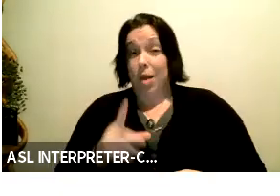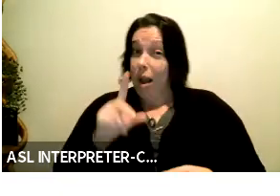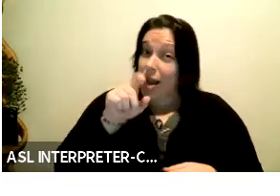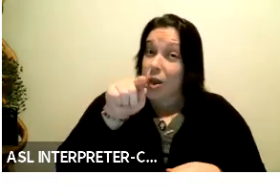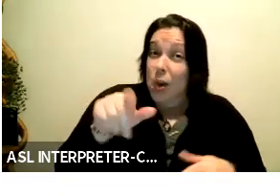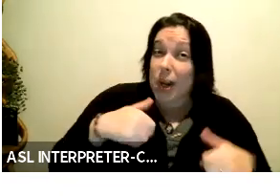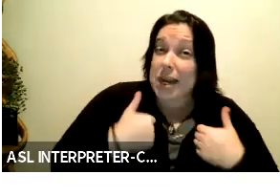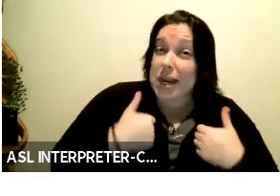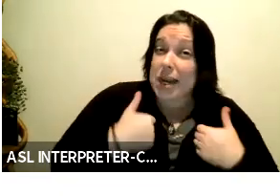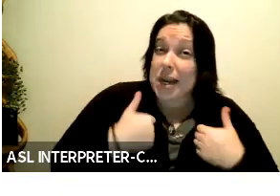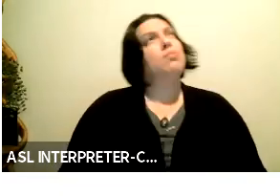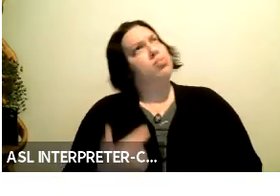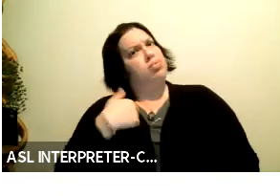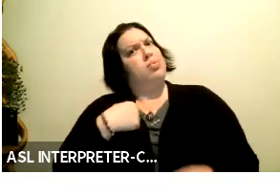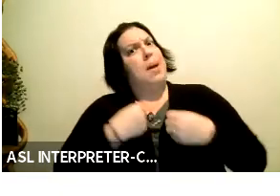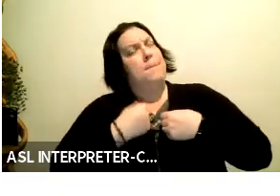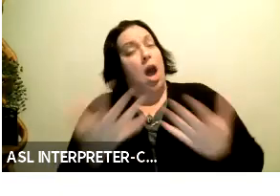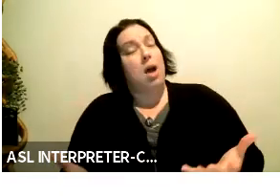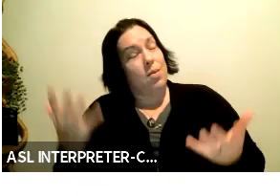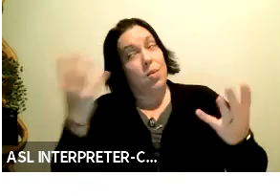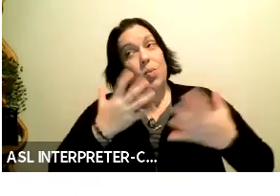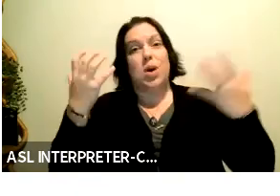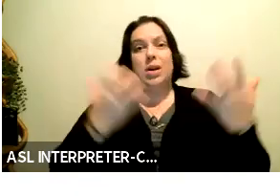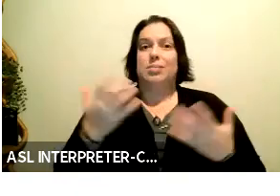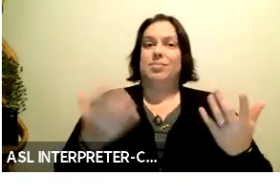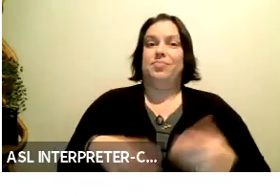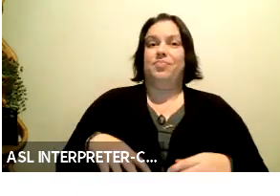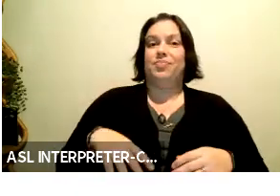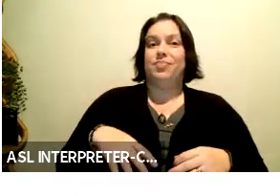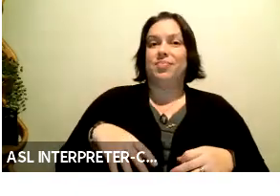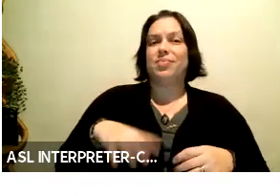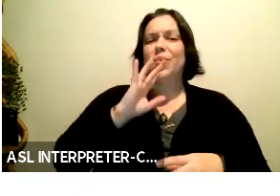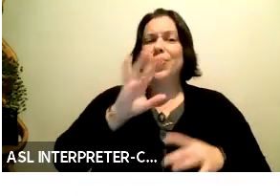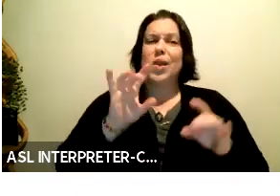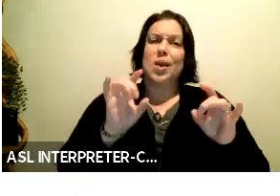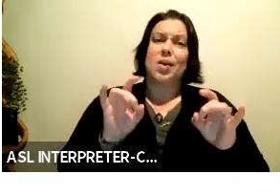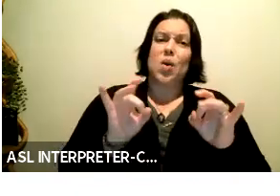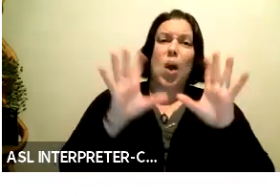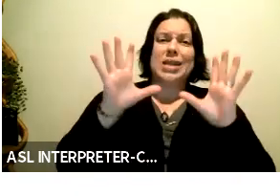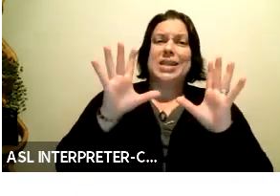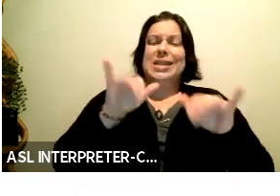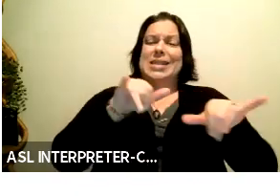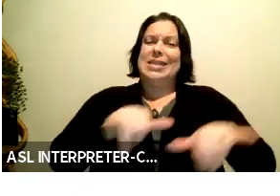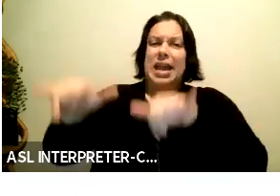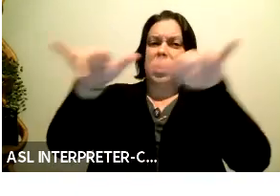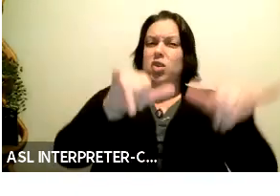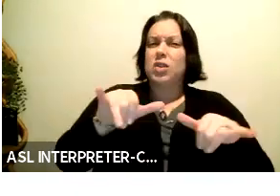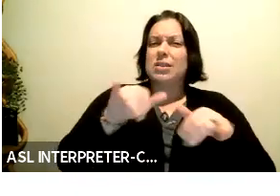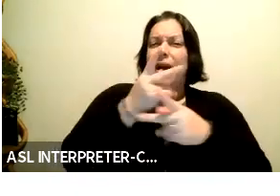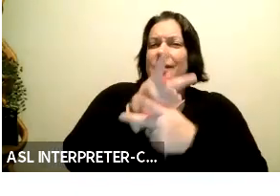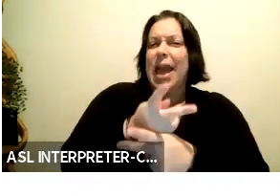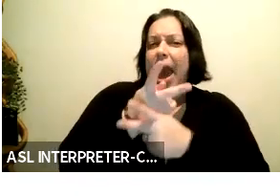distribution is just a big one this year. Crisis standards of care. And just hiring in some cases